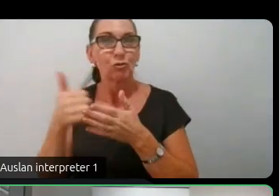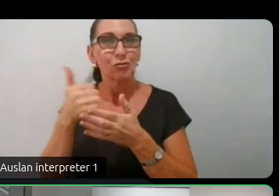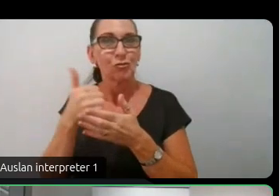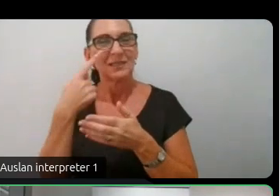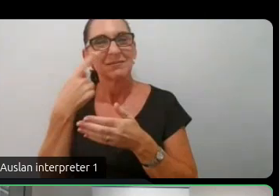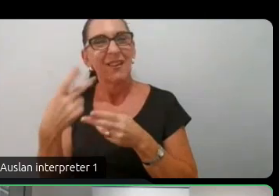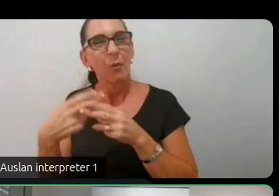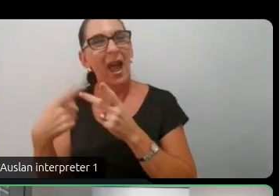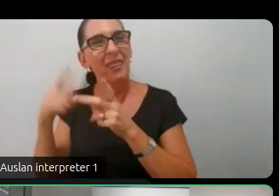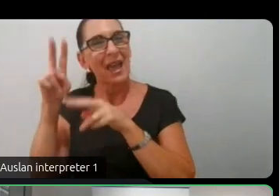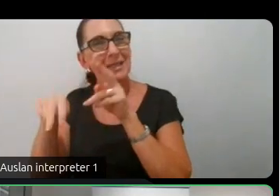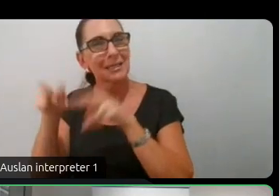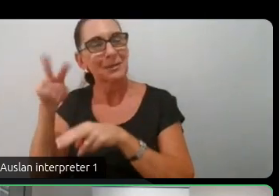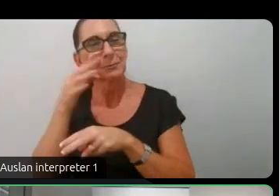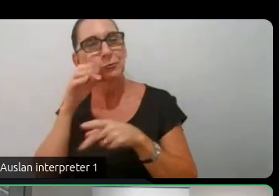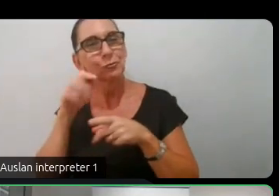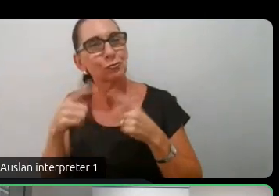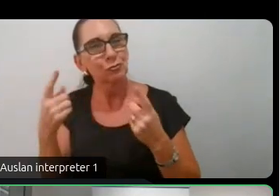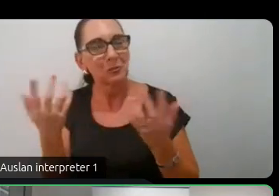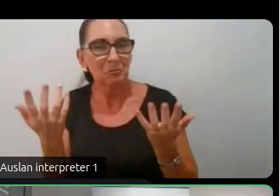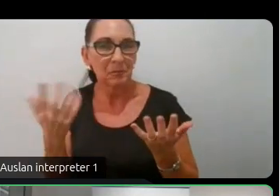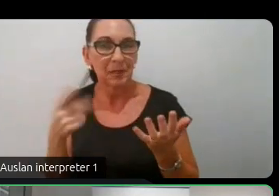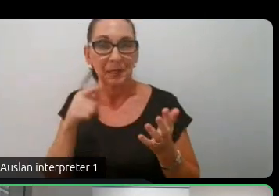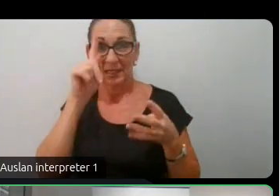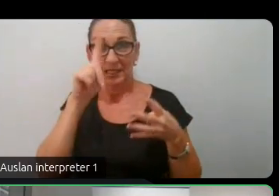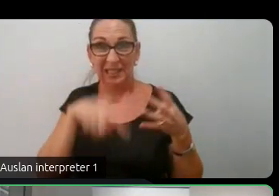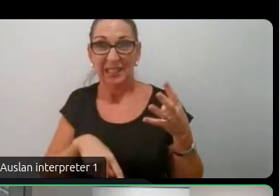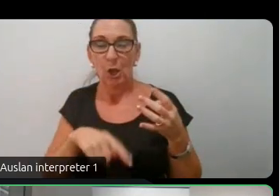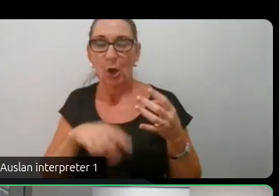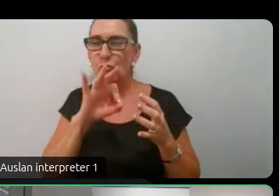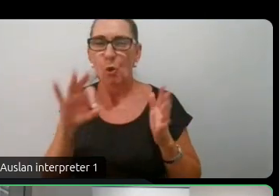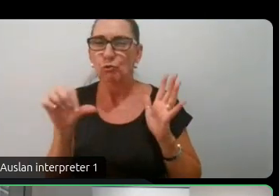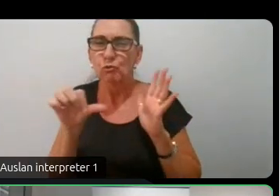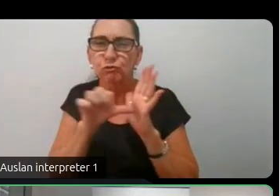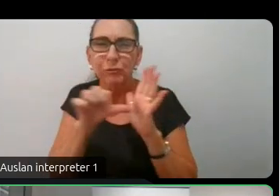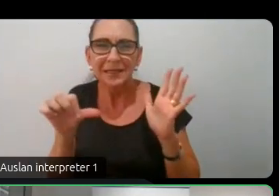things. So it's not strict, but it is a good thing to keep in the back of your mind is this is what